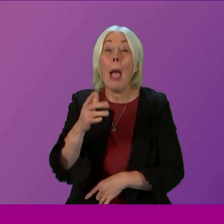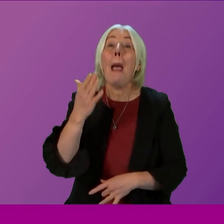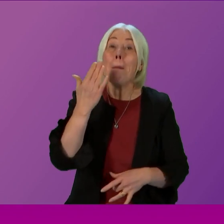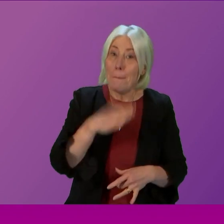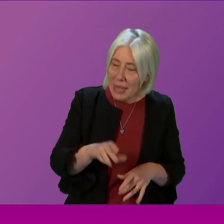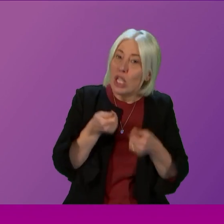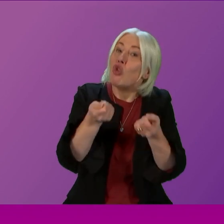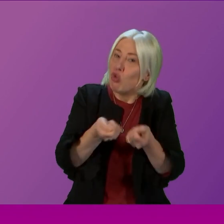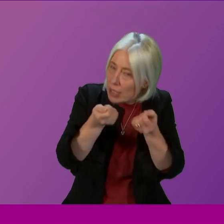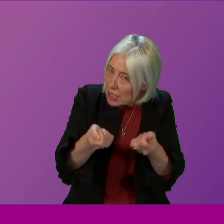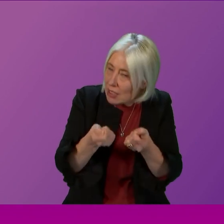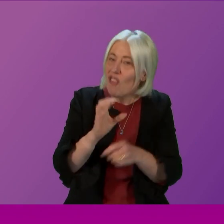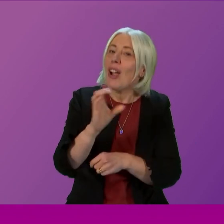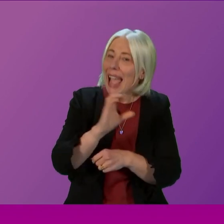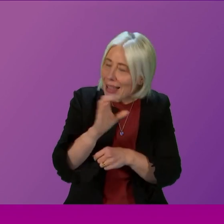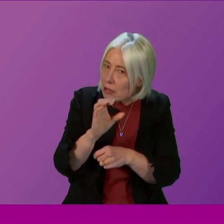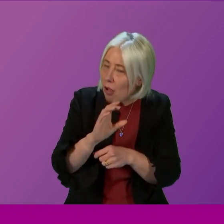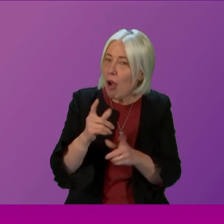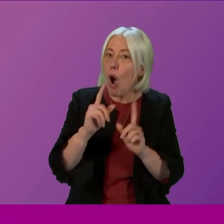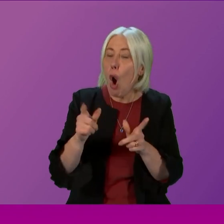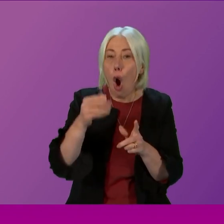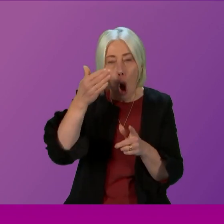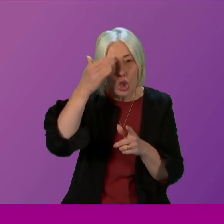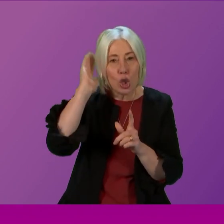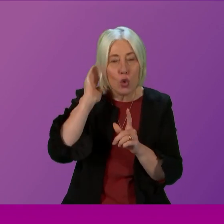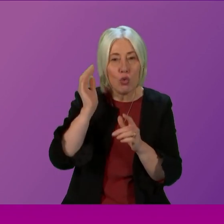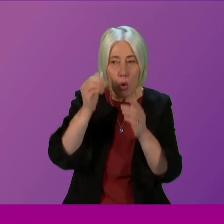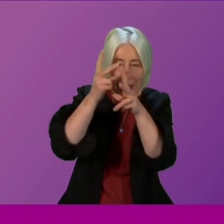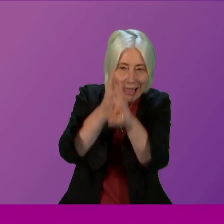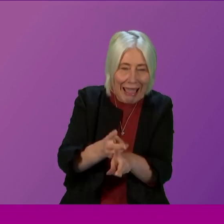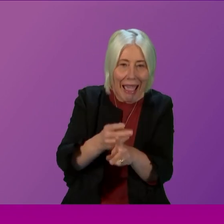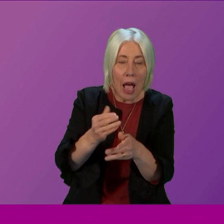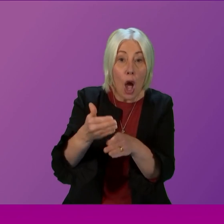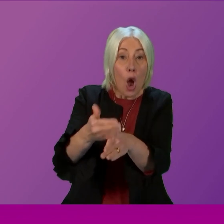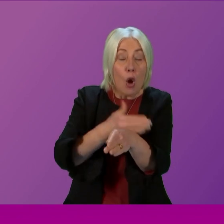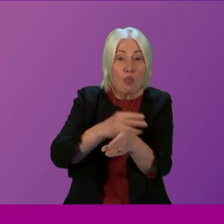for forms of cancer or received neurosurgical care to have pre-planned and scheduled scans